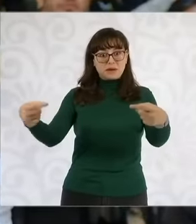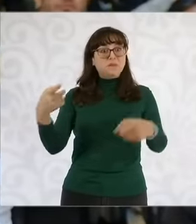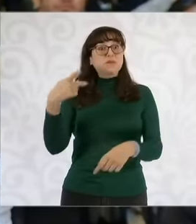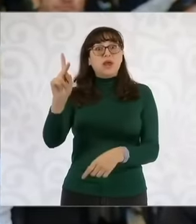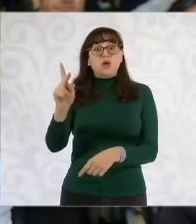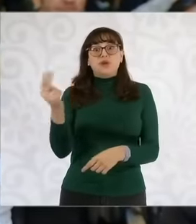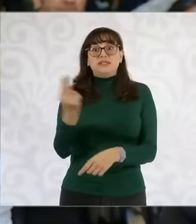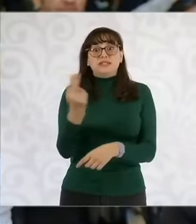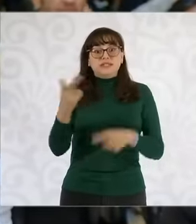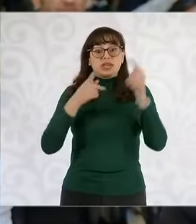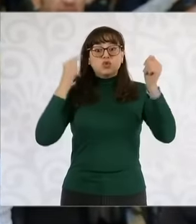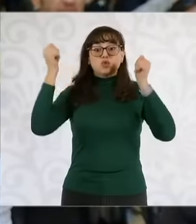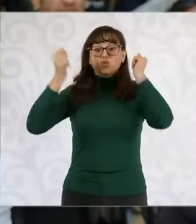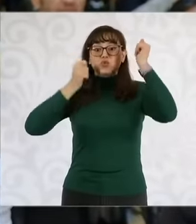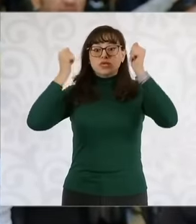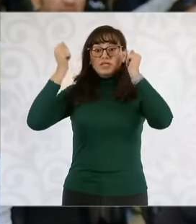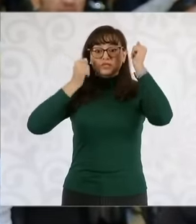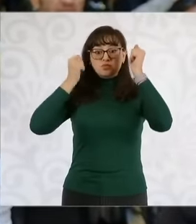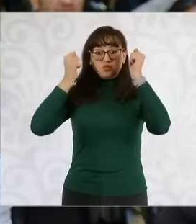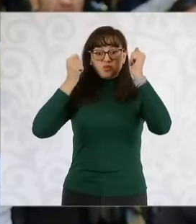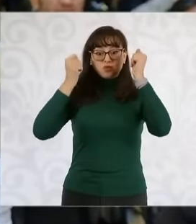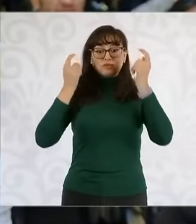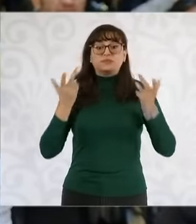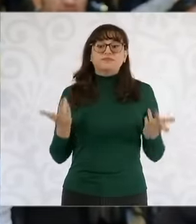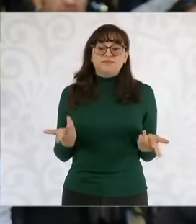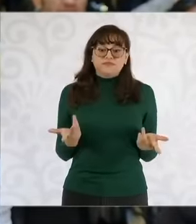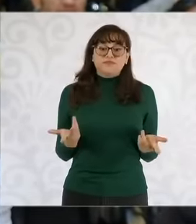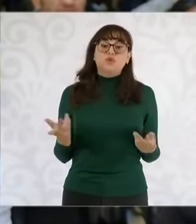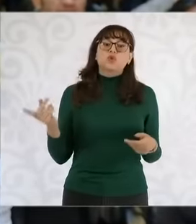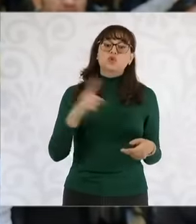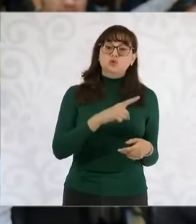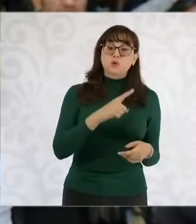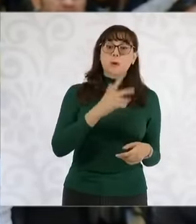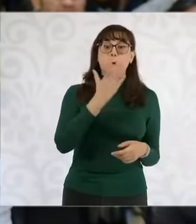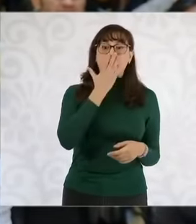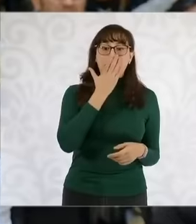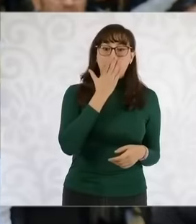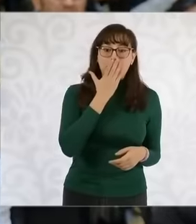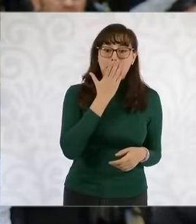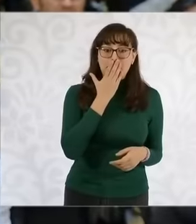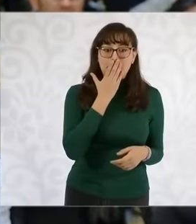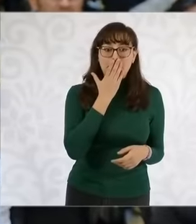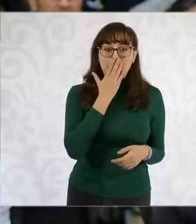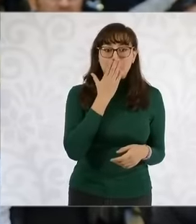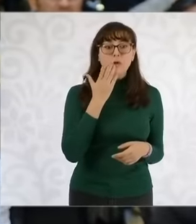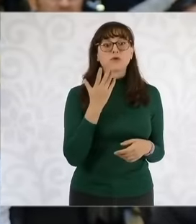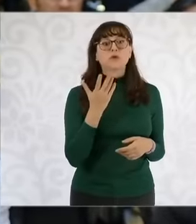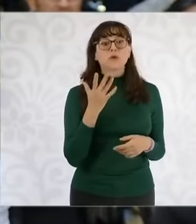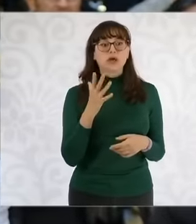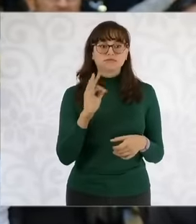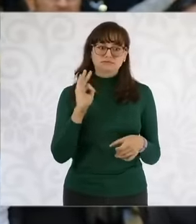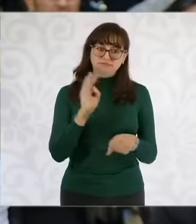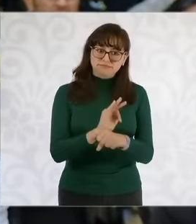understanding that Sonora has been privileged towards the north with the photovoltaic plant, the